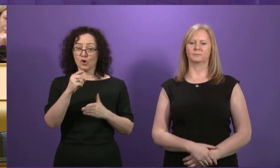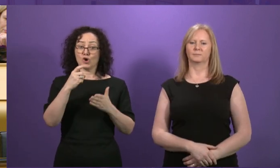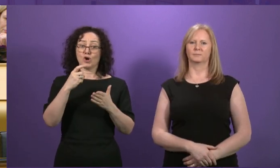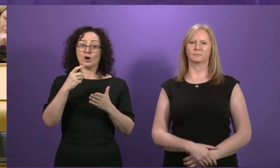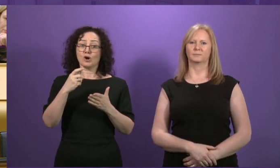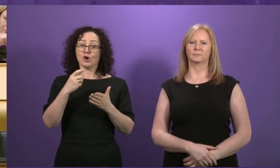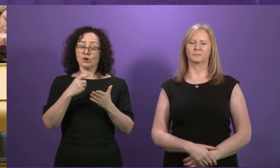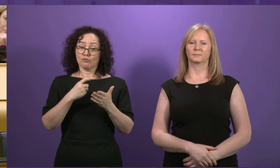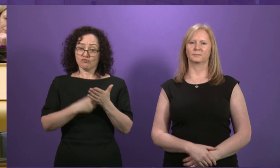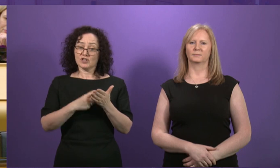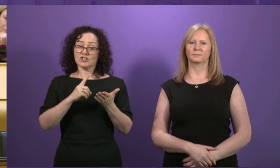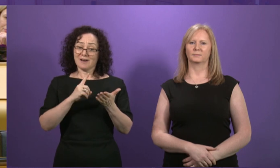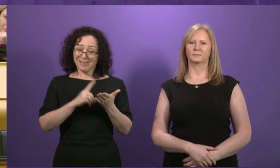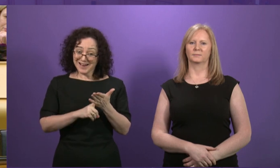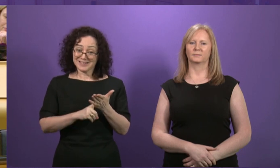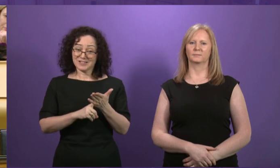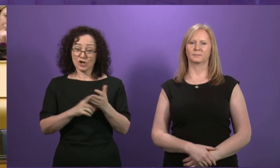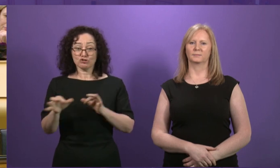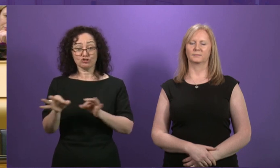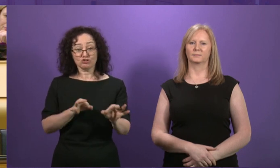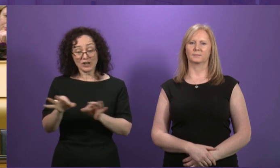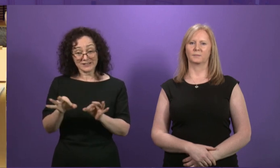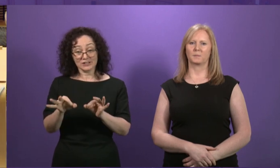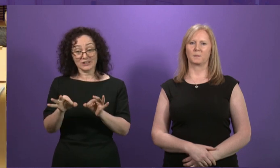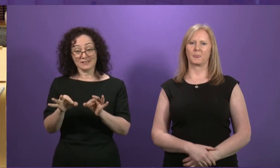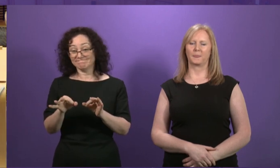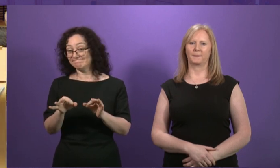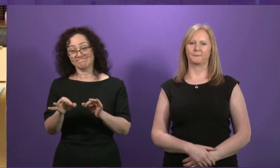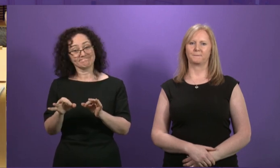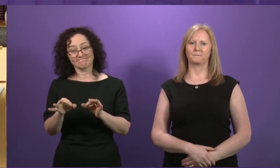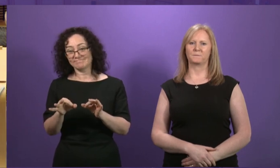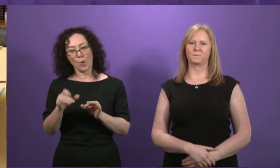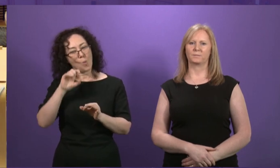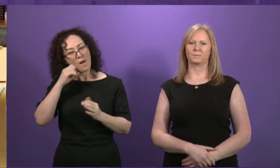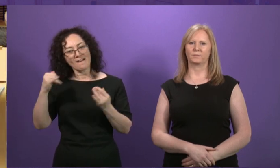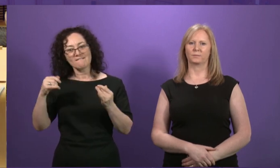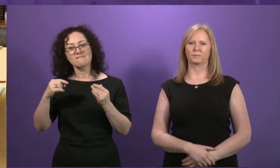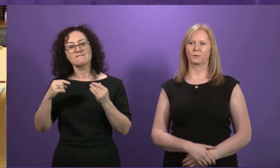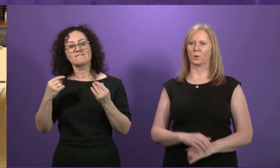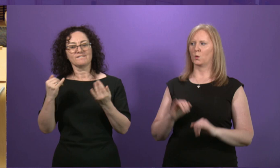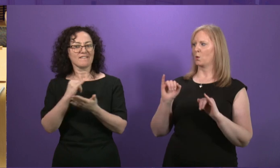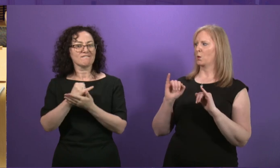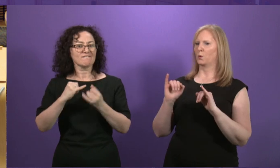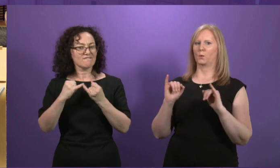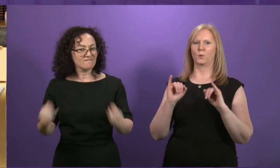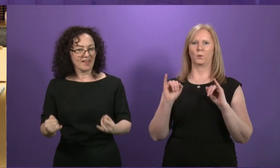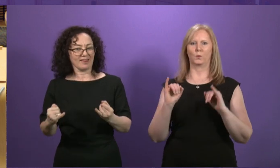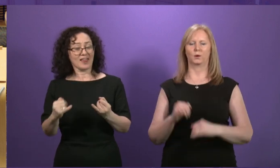“a recipe for failure.” That was from Gary Smith of the GMB, on Scottish Labour. Perhaps it is about time that Scottish